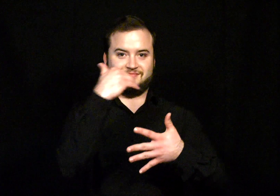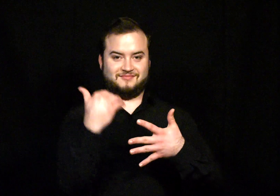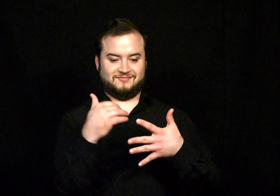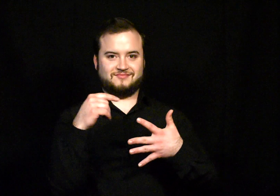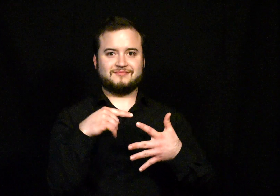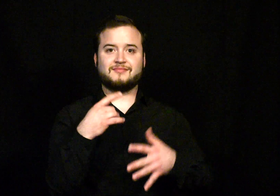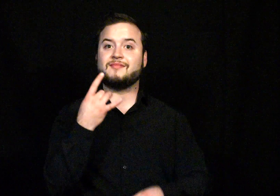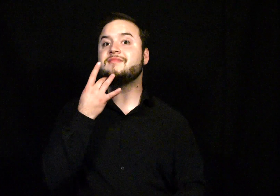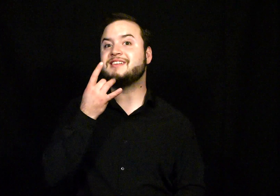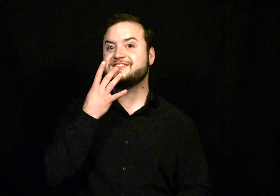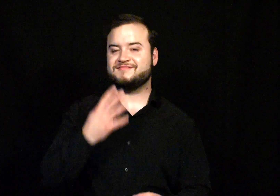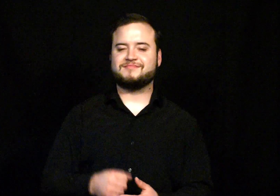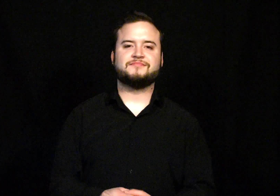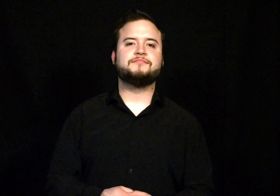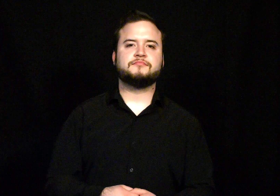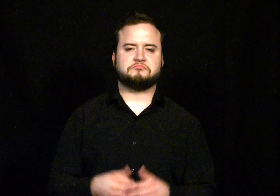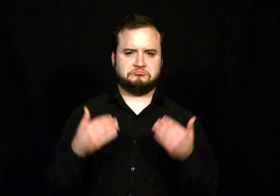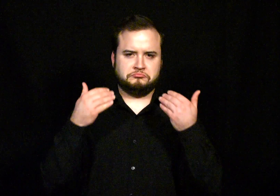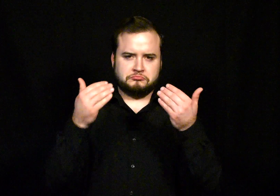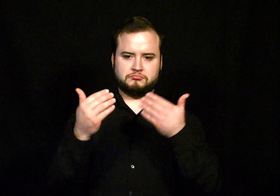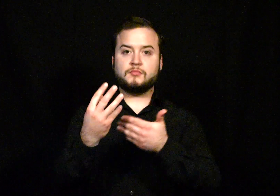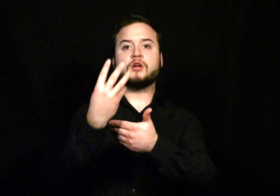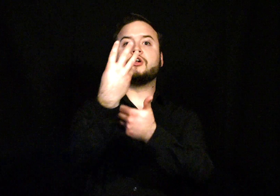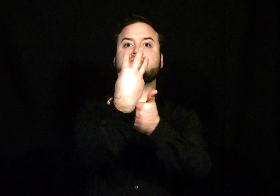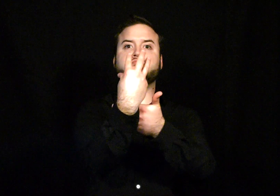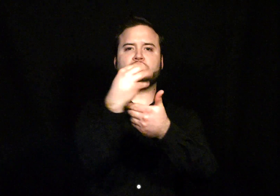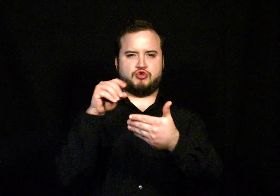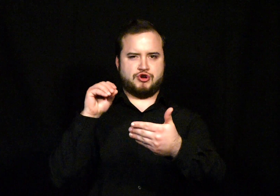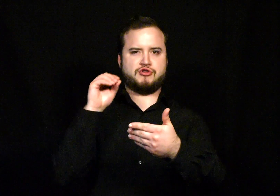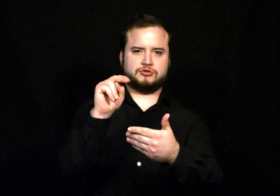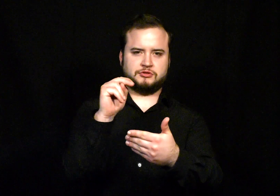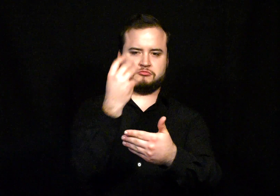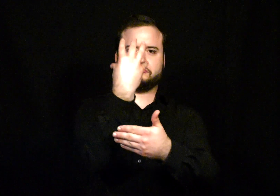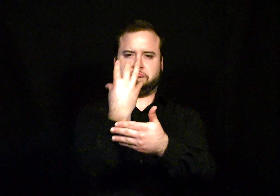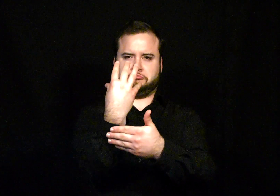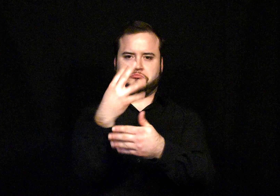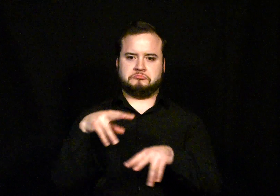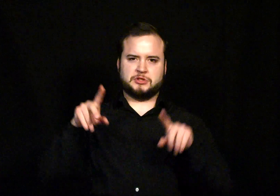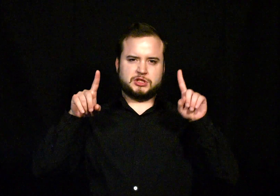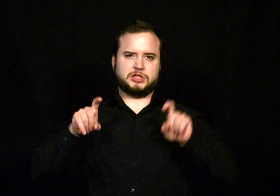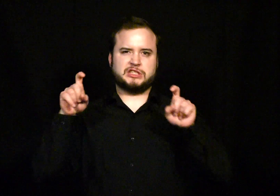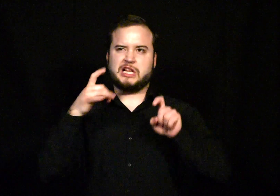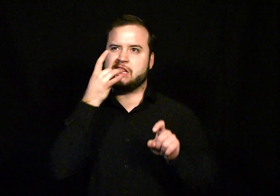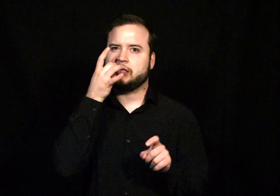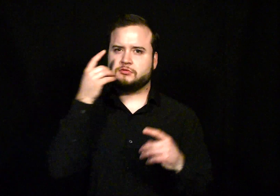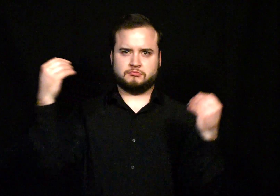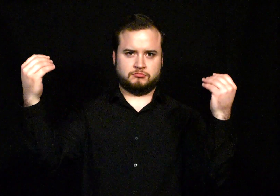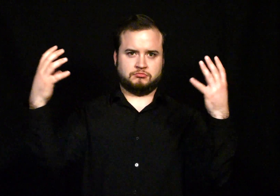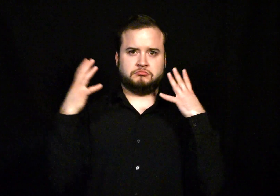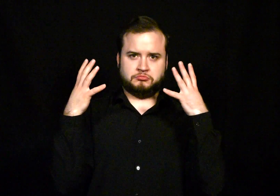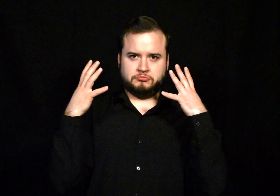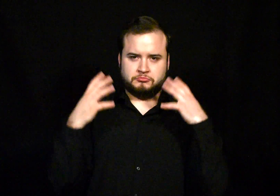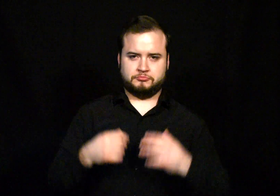Lighting: Turn on the camera on your device and test the lighting.